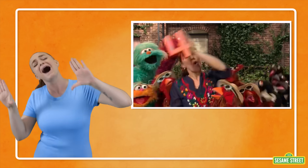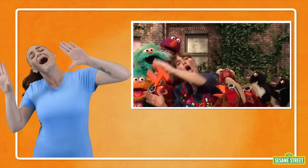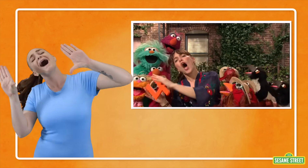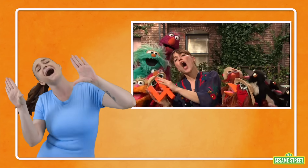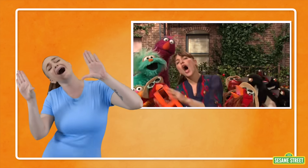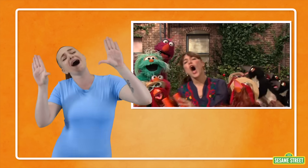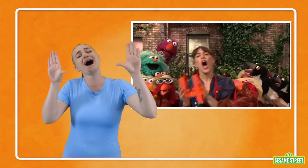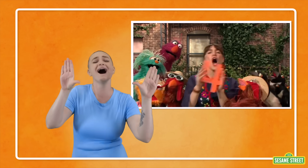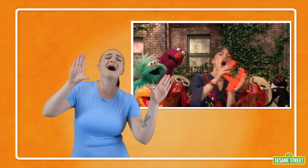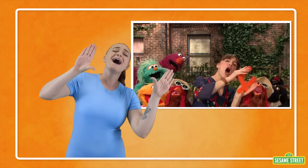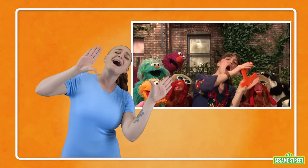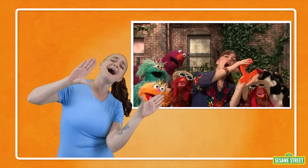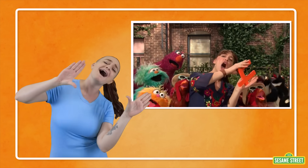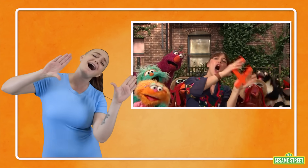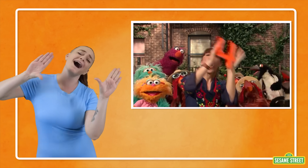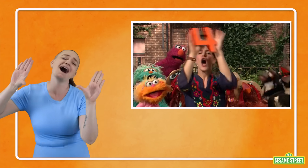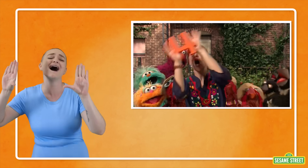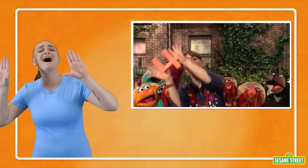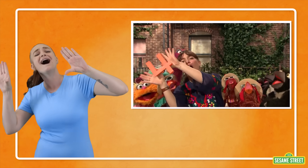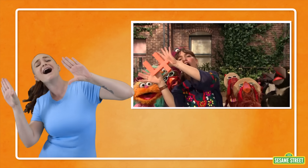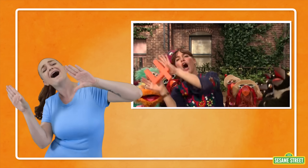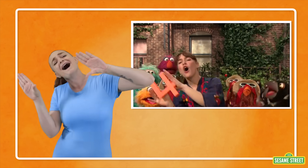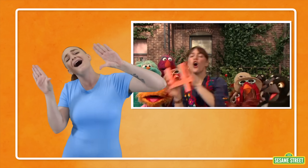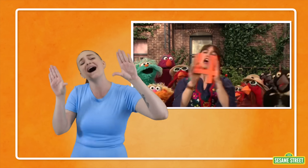Whoa